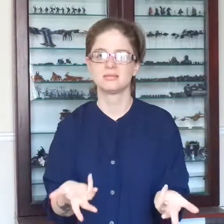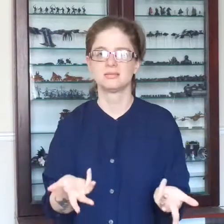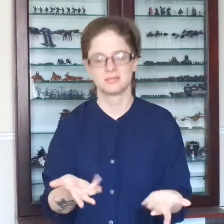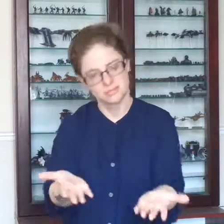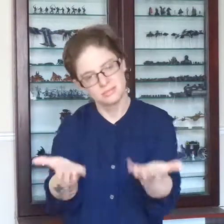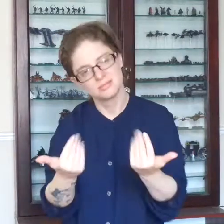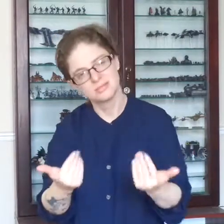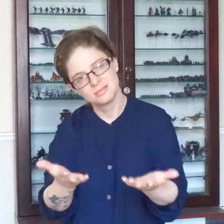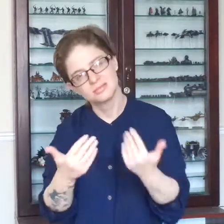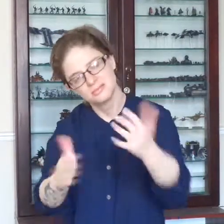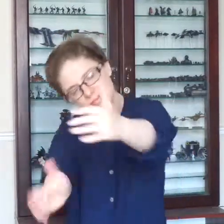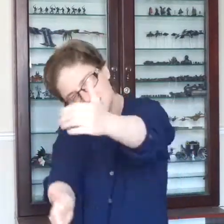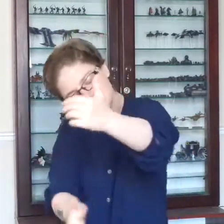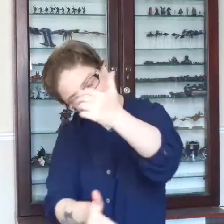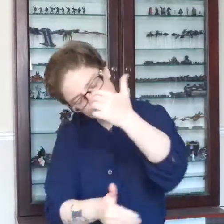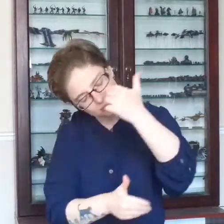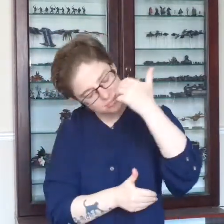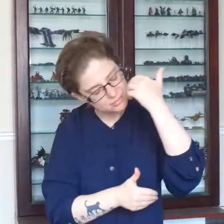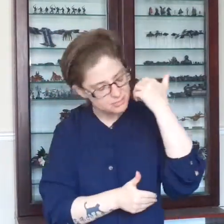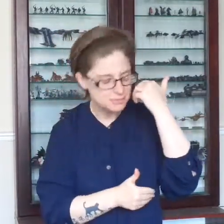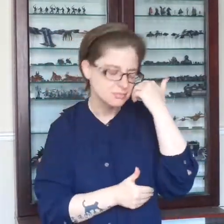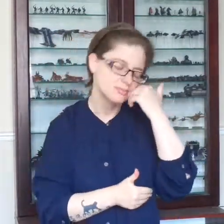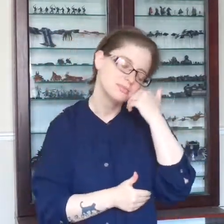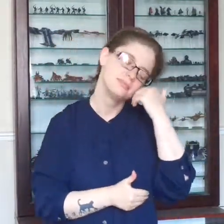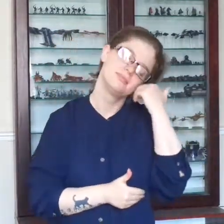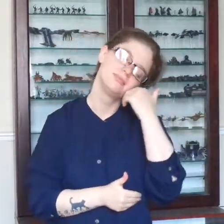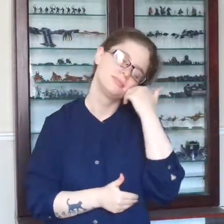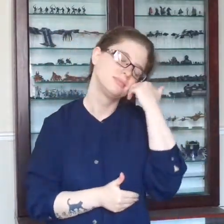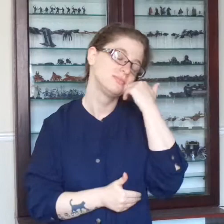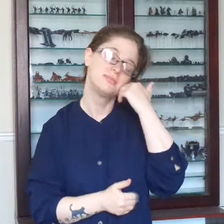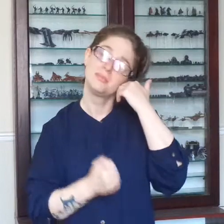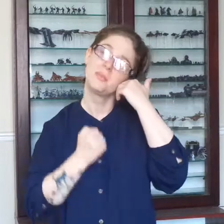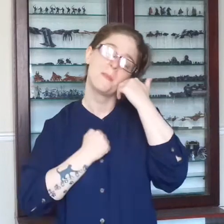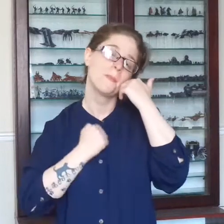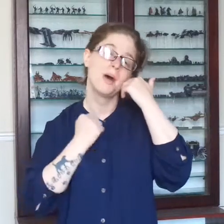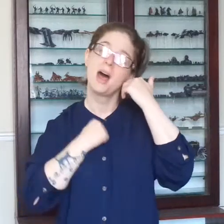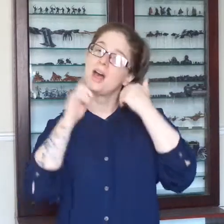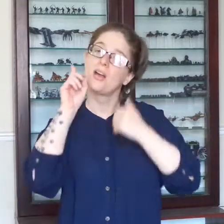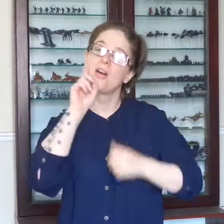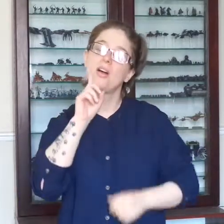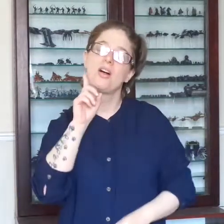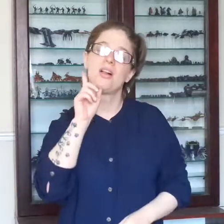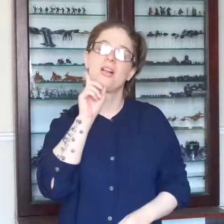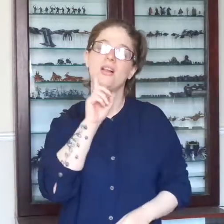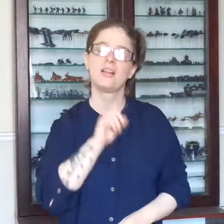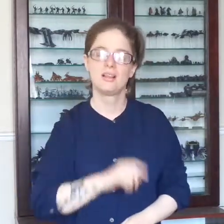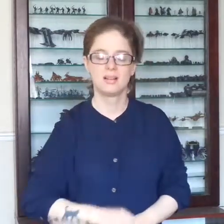Give me a minute to hold my girl Give me a minute to hold my girl